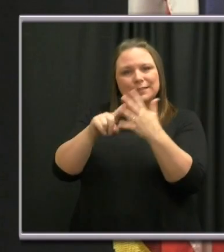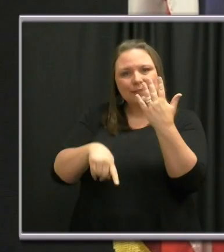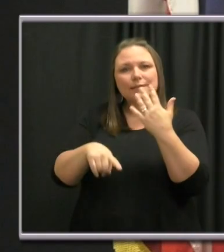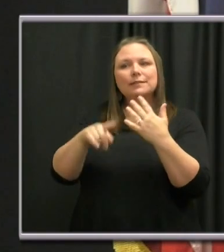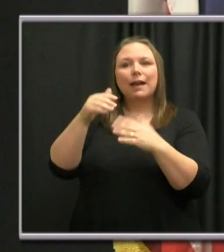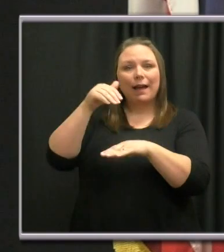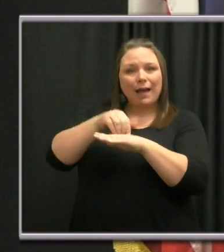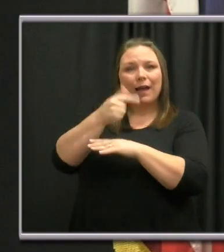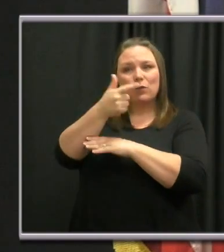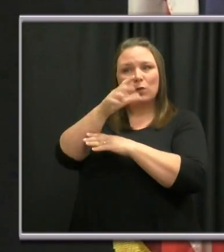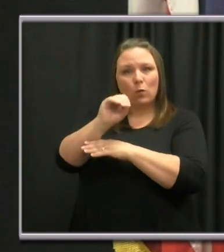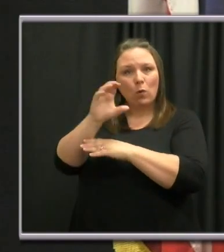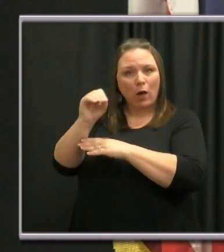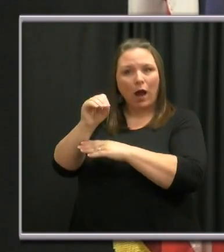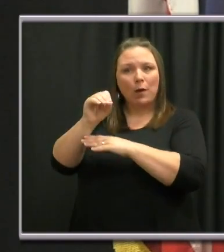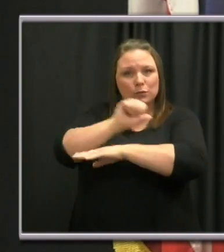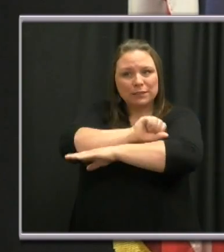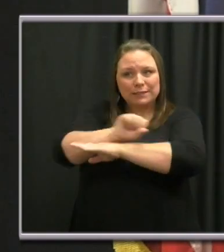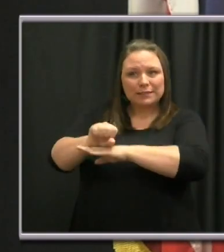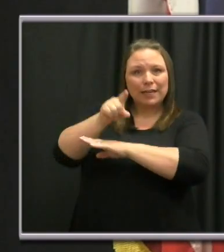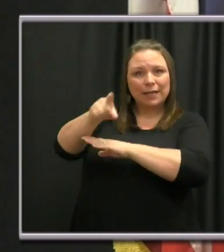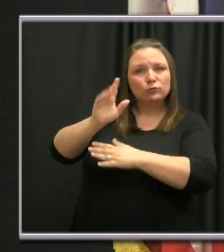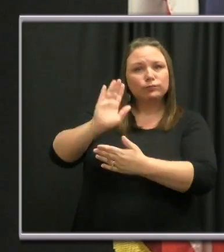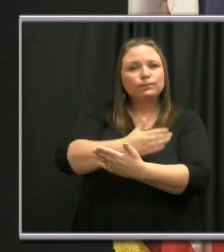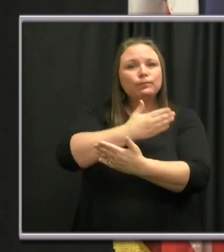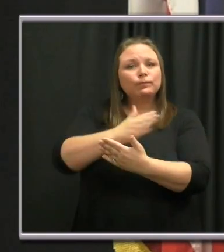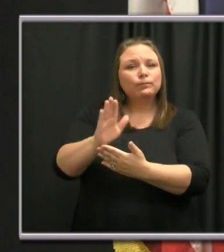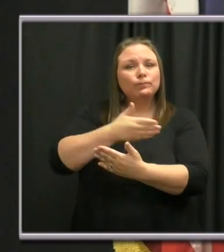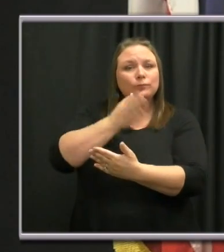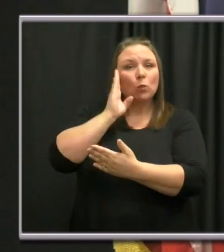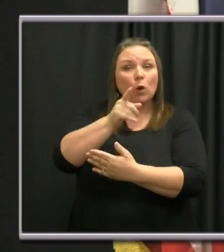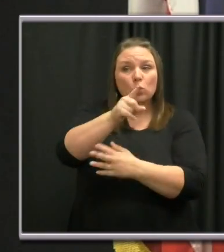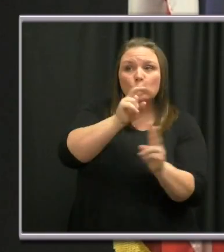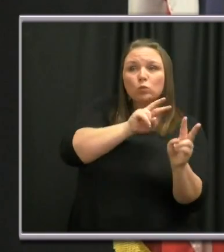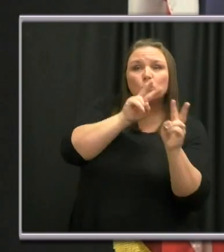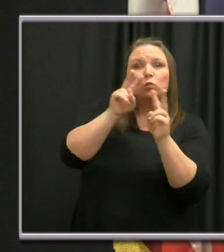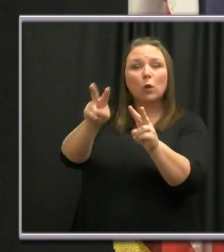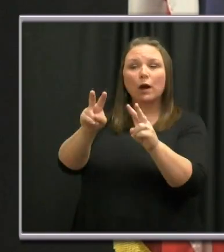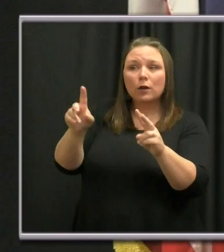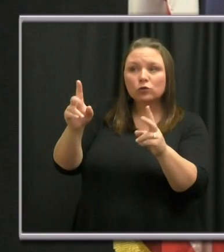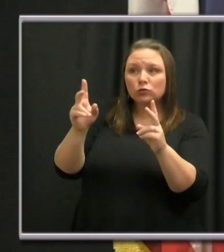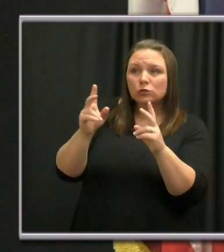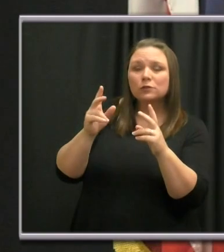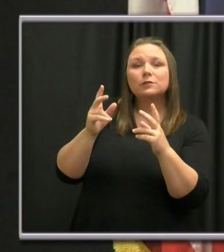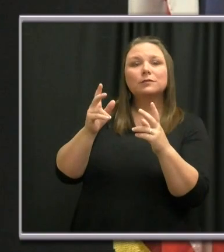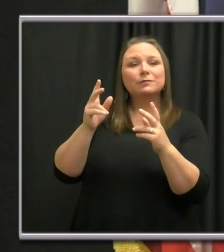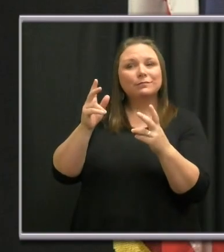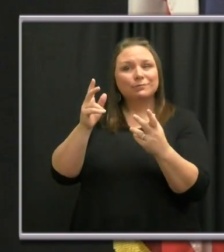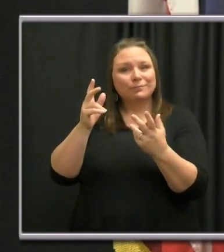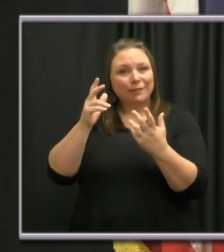TRACE ADKINS JASON CRABB ANTI GRAHAM BROWN ON THE GRAND OLE